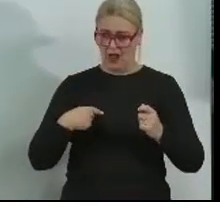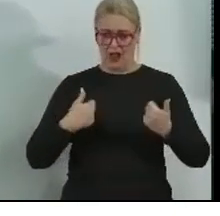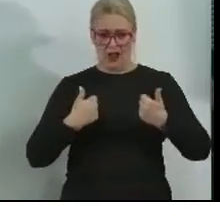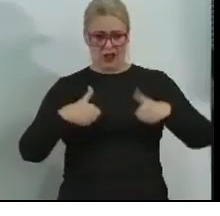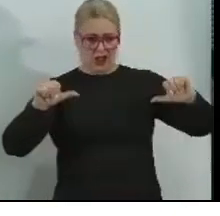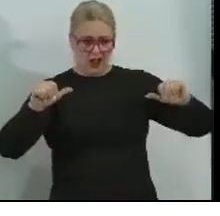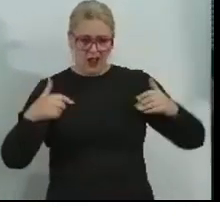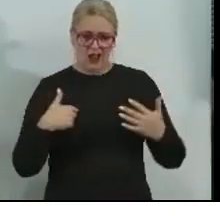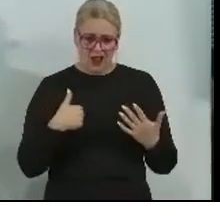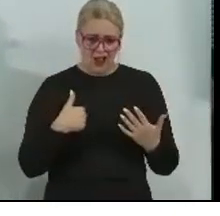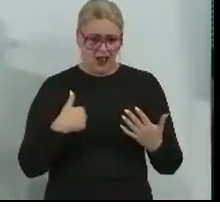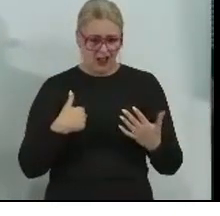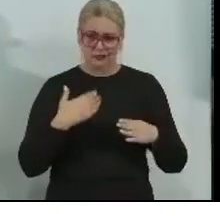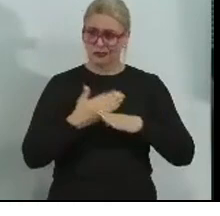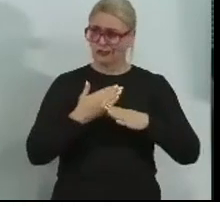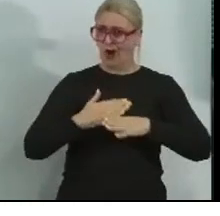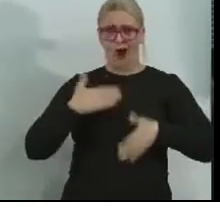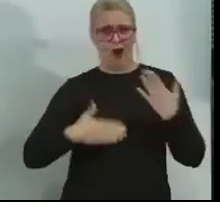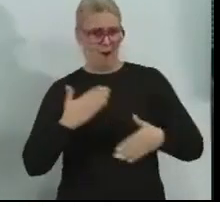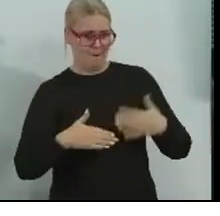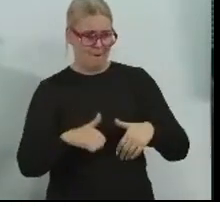hopefully managed to interview you all right. And that’s what you said.